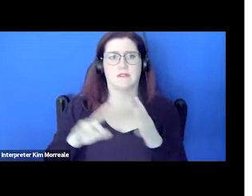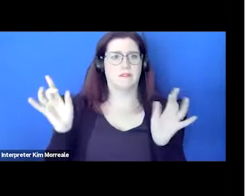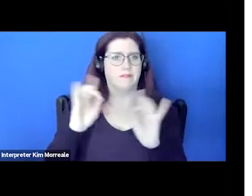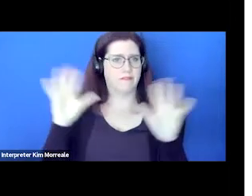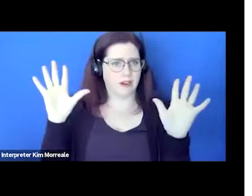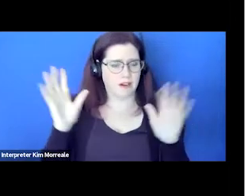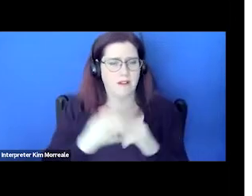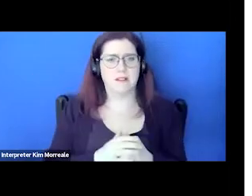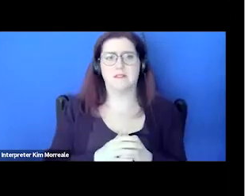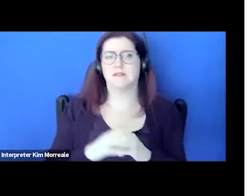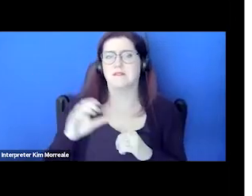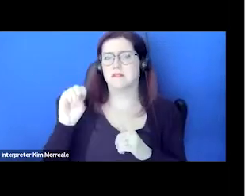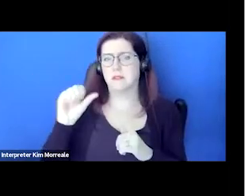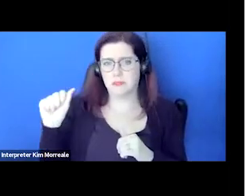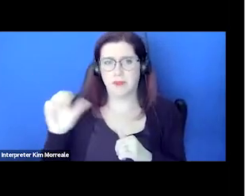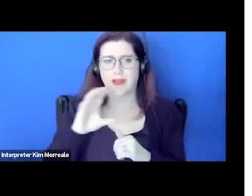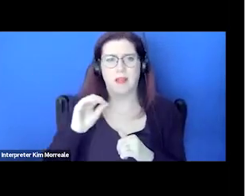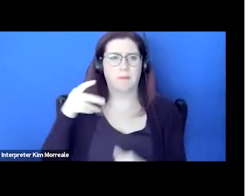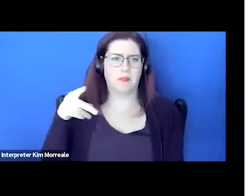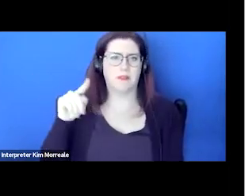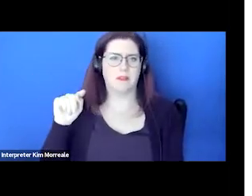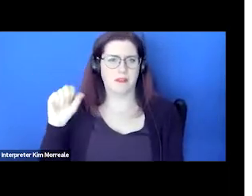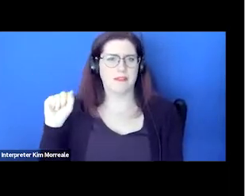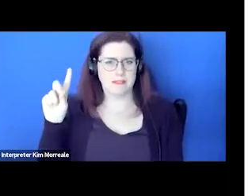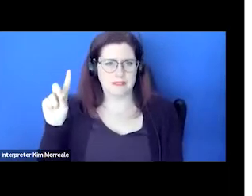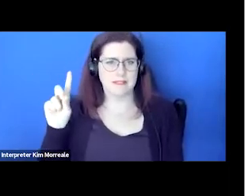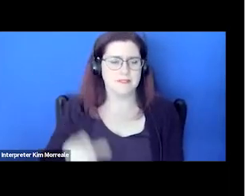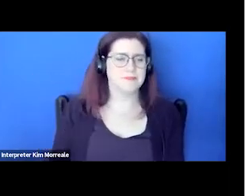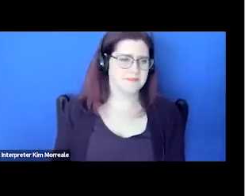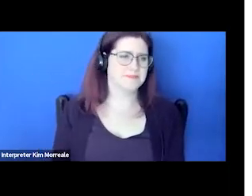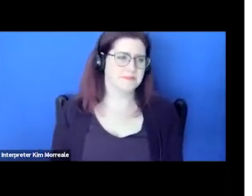substance abuse, and PTSD. Next slide.